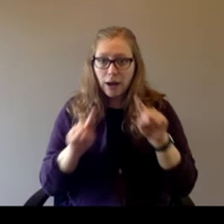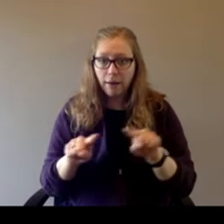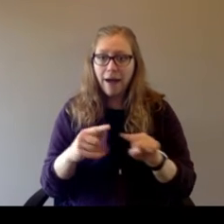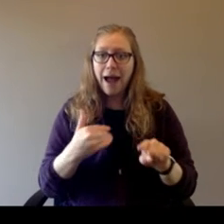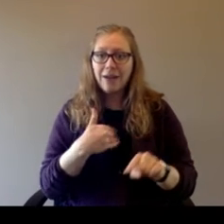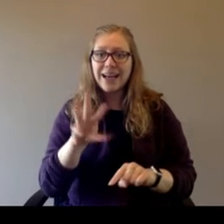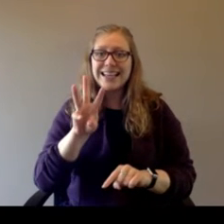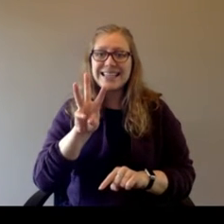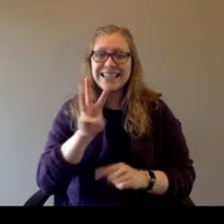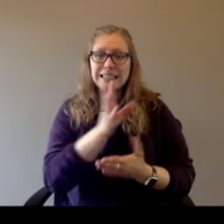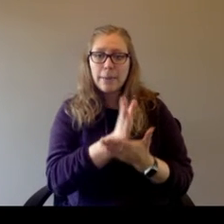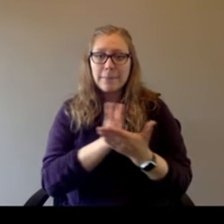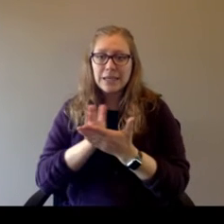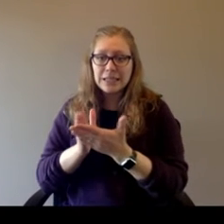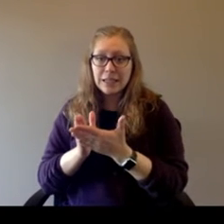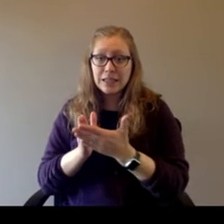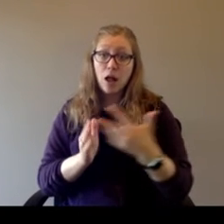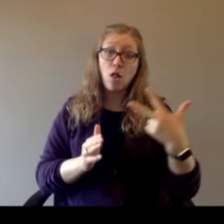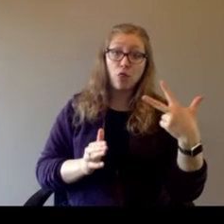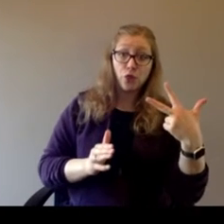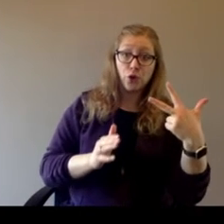And to show that, by the definition, that